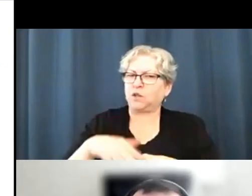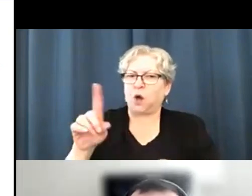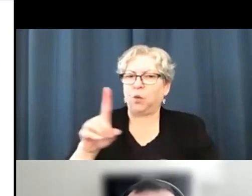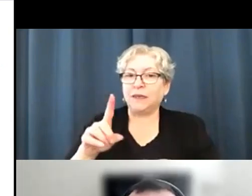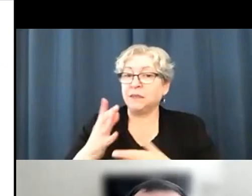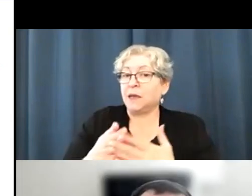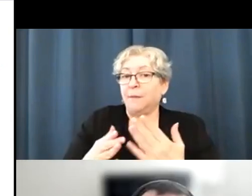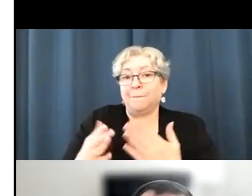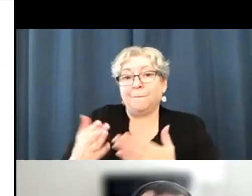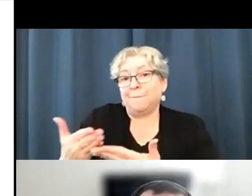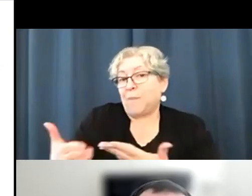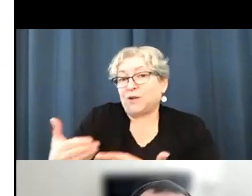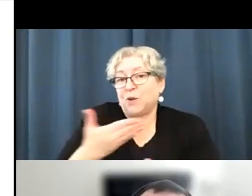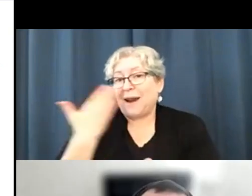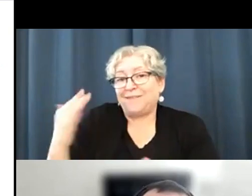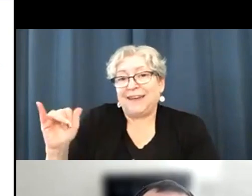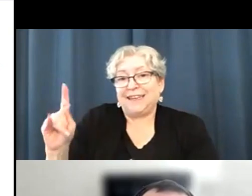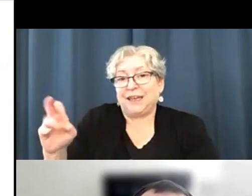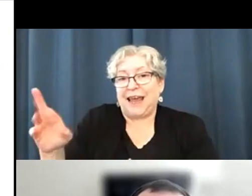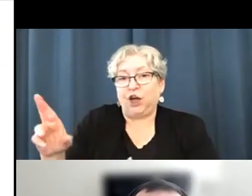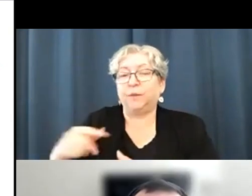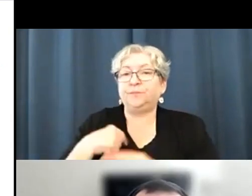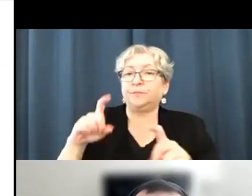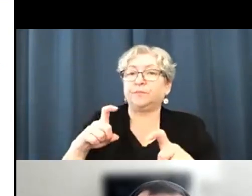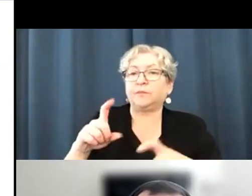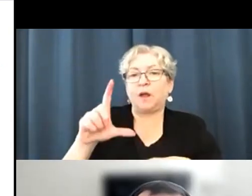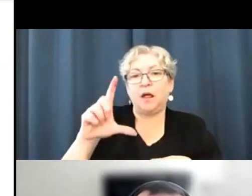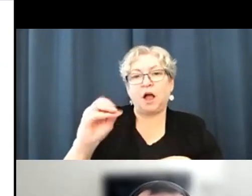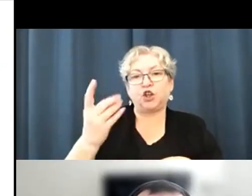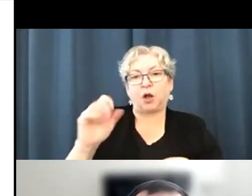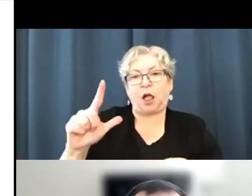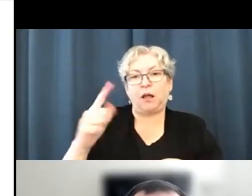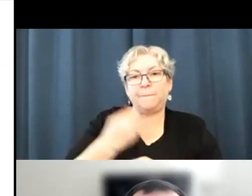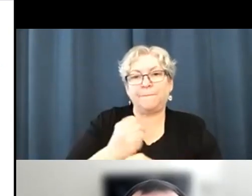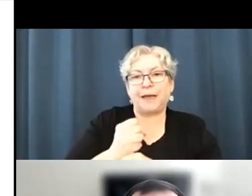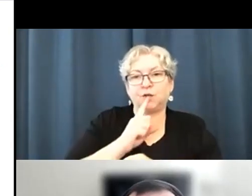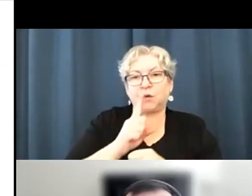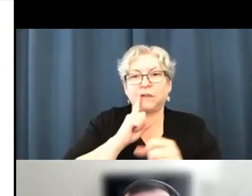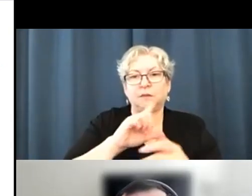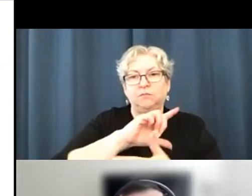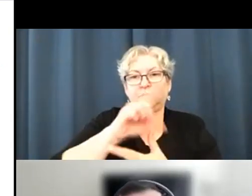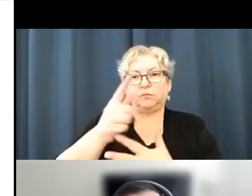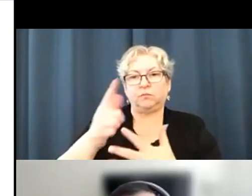a visible focus indicator. We're gonna check for a logical focus order. So, if I start at the top of the page